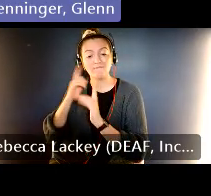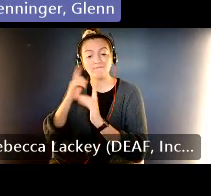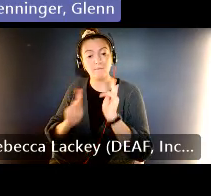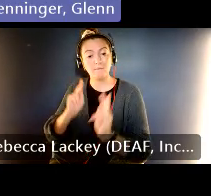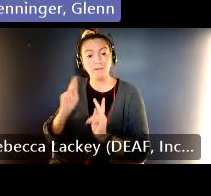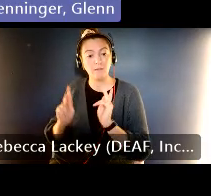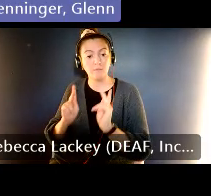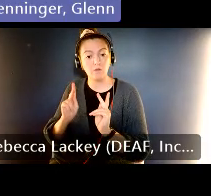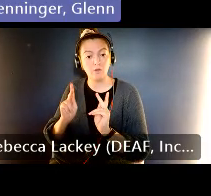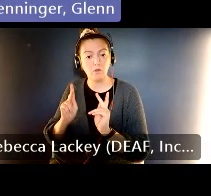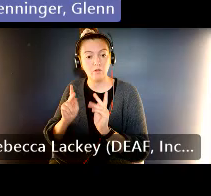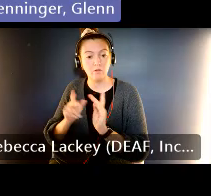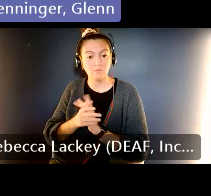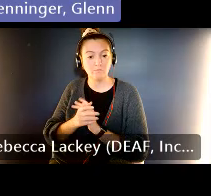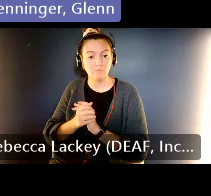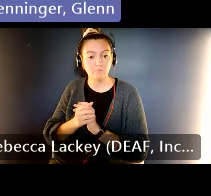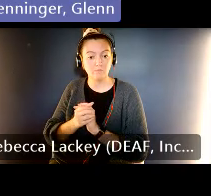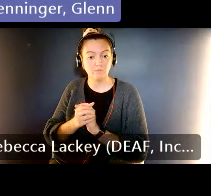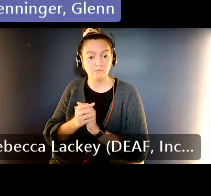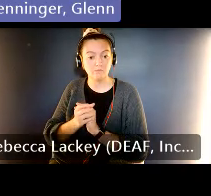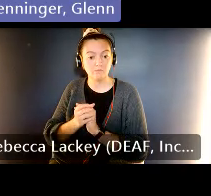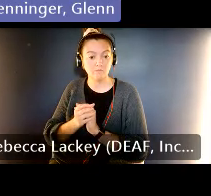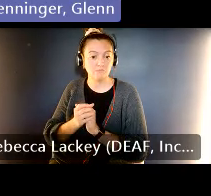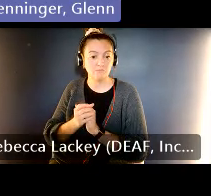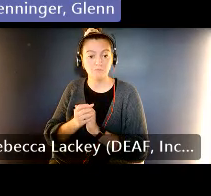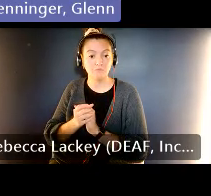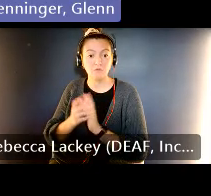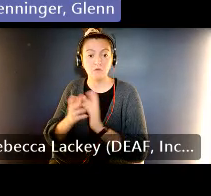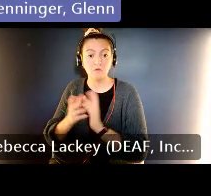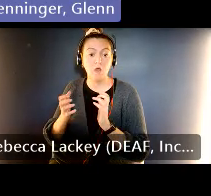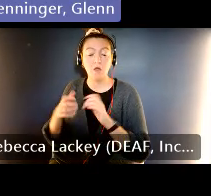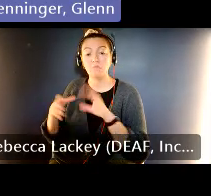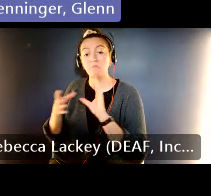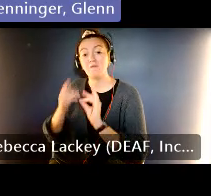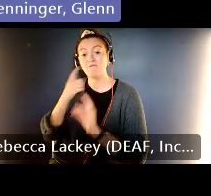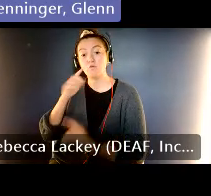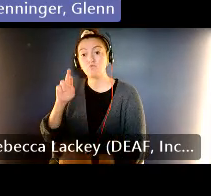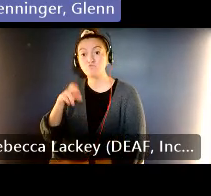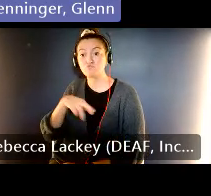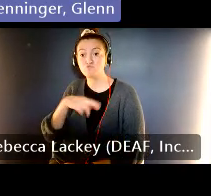people to make claims as far as risk management type stuff goes.